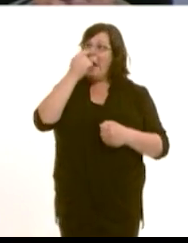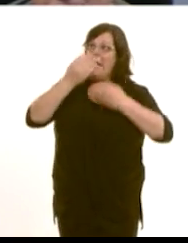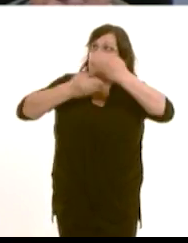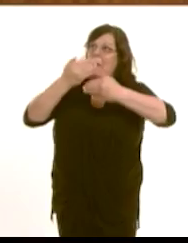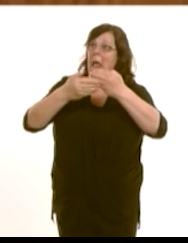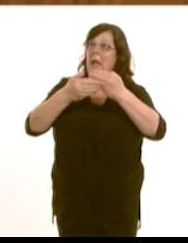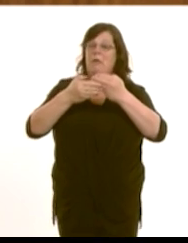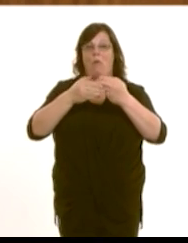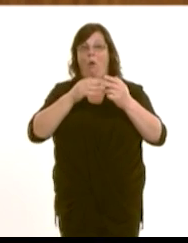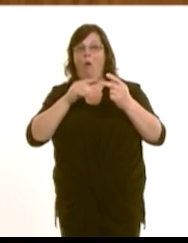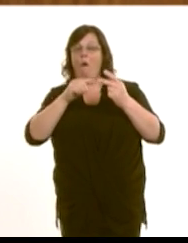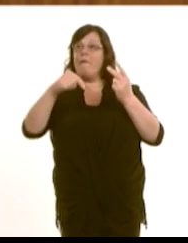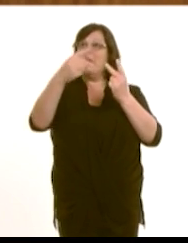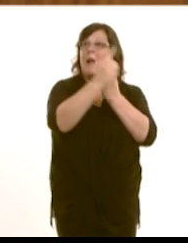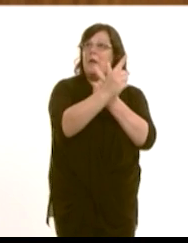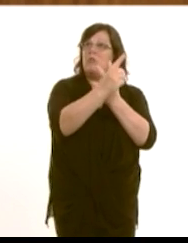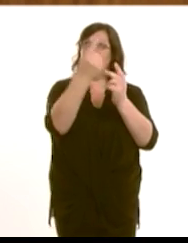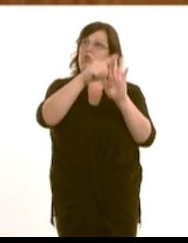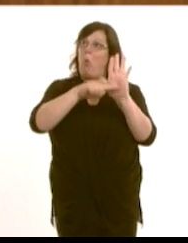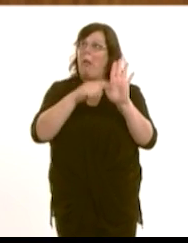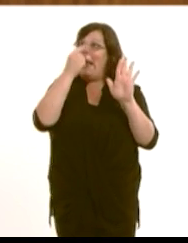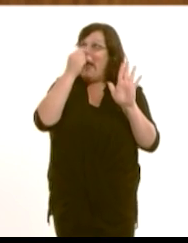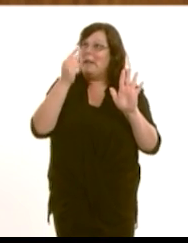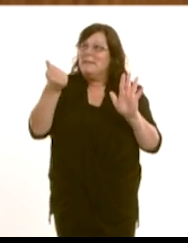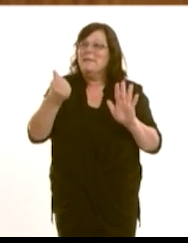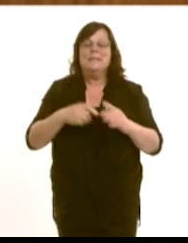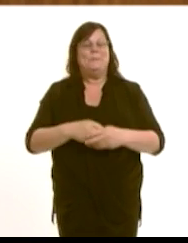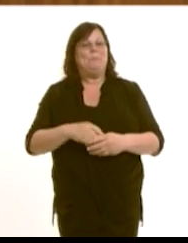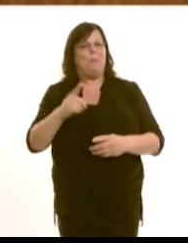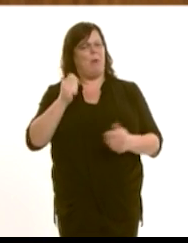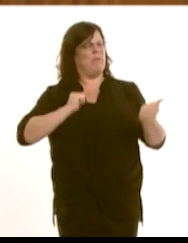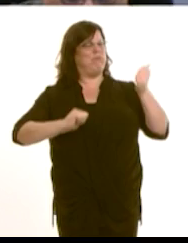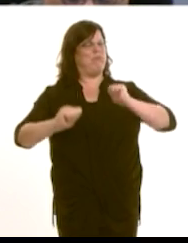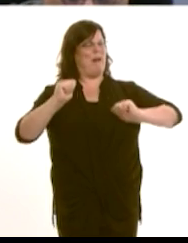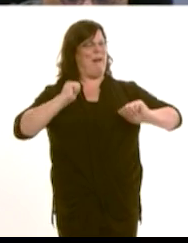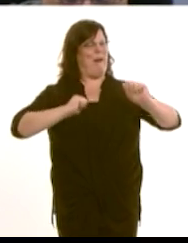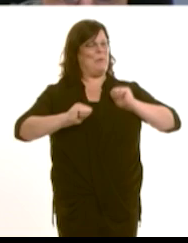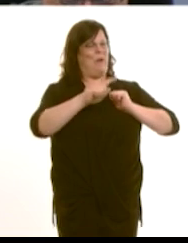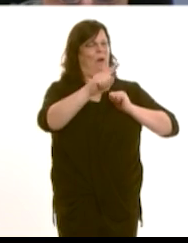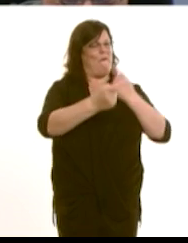But I was very proud of them, and I was also incredibly proud of our fans and the way our fans behaved.